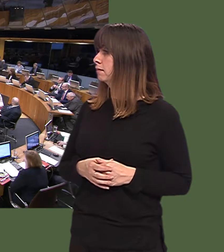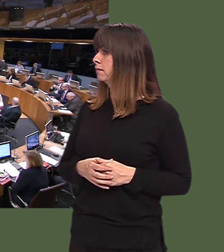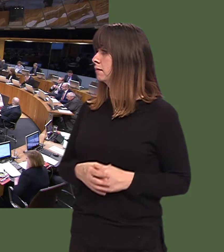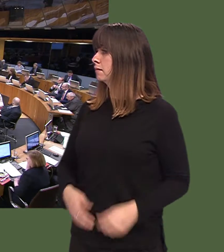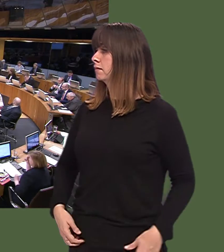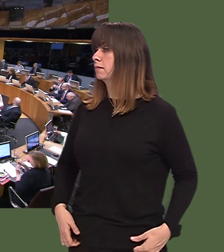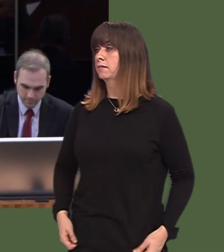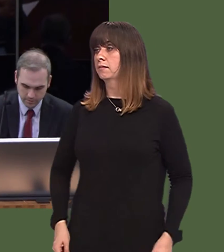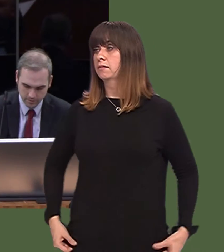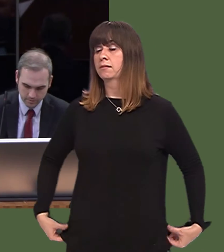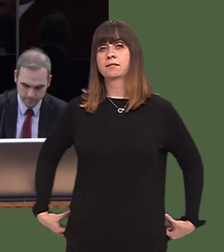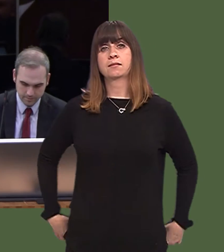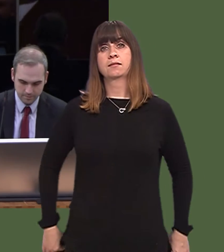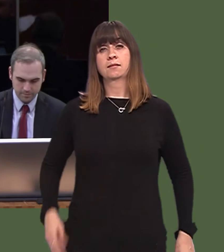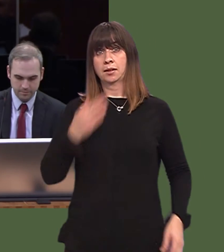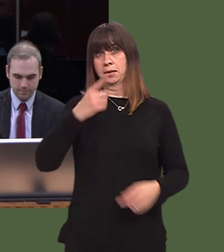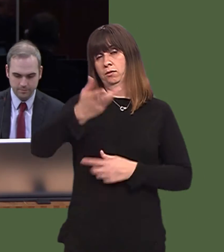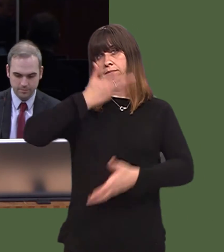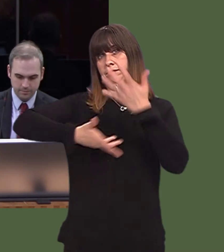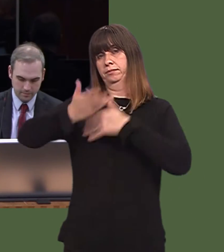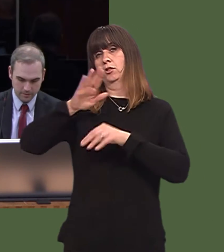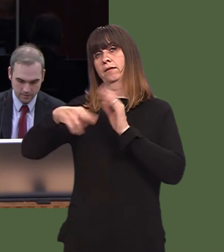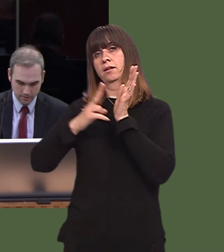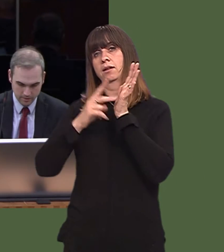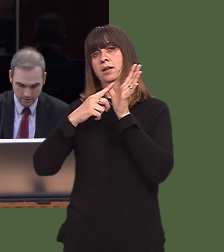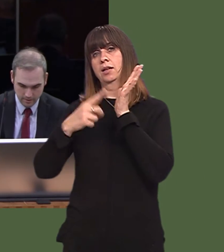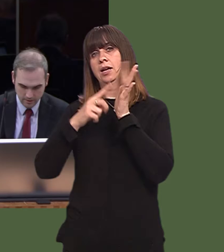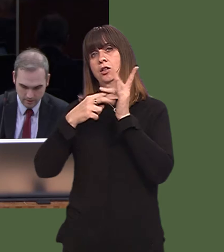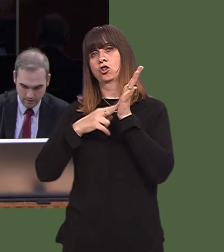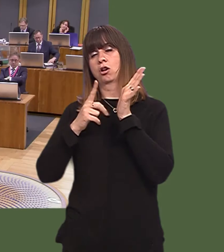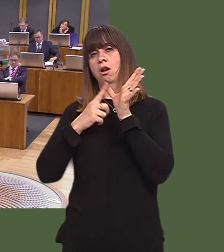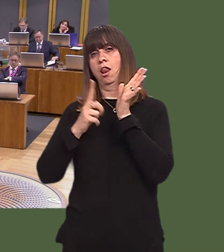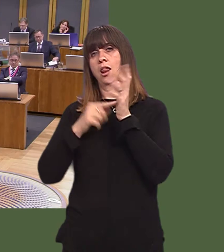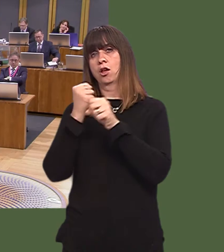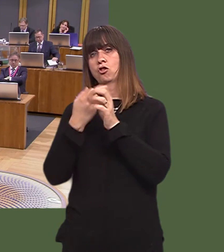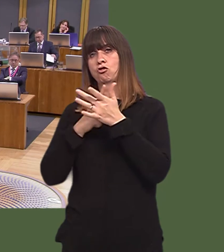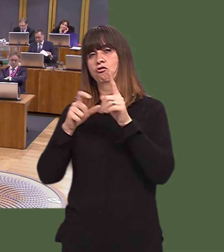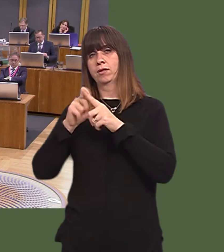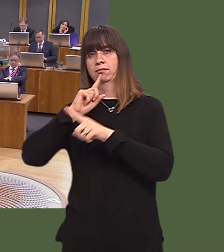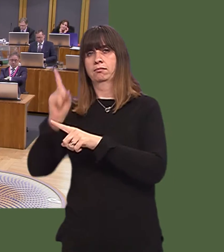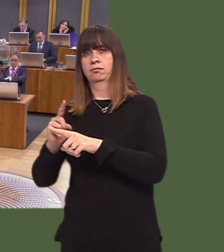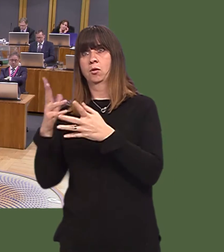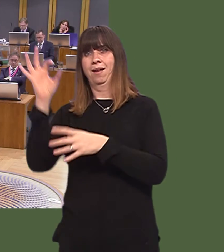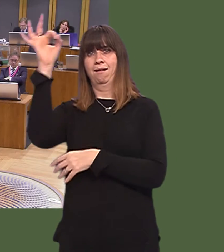Will the First Minister make a statement on the National Grid's plans in Ynys MÙn? OAQ(5)0399(FM) [W] Carwyn Jones: We have consistently pressed